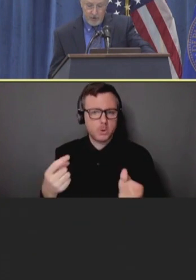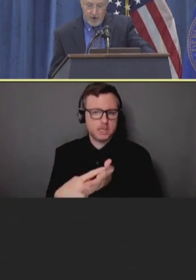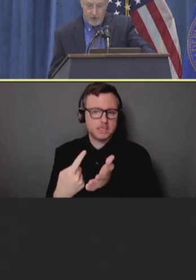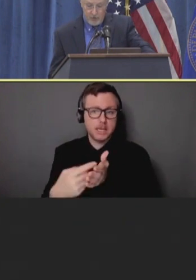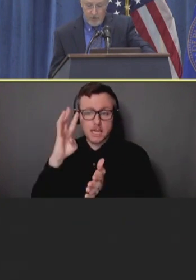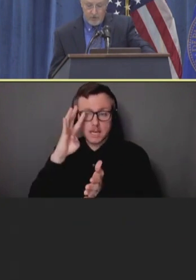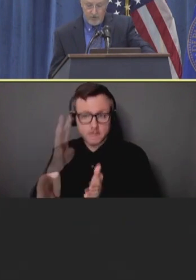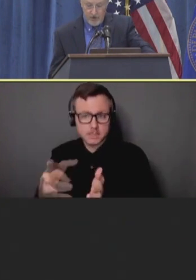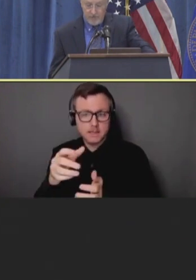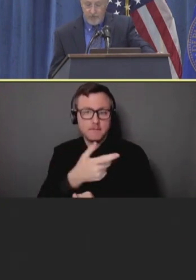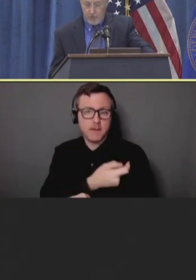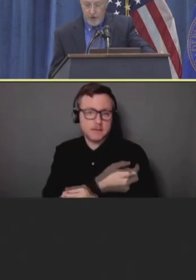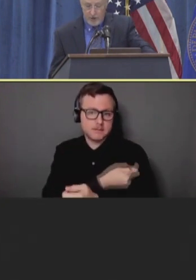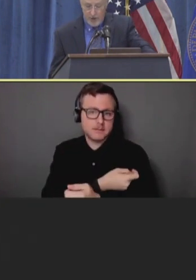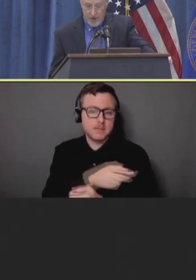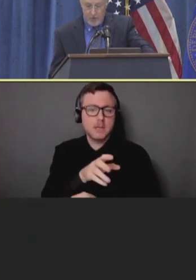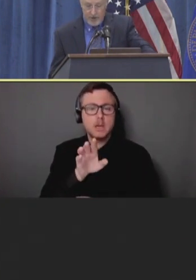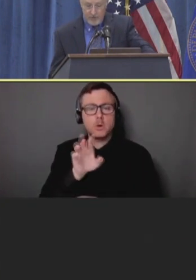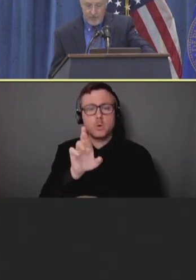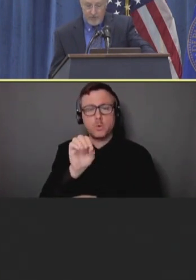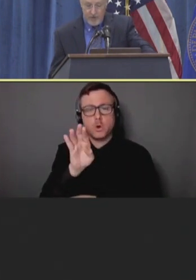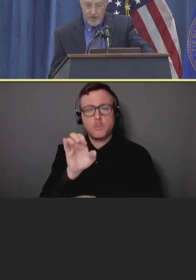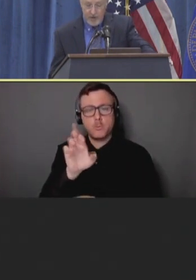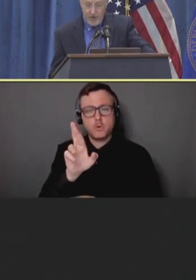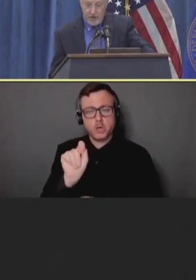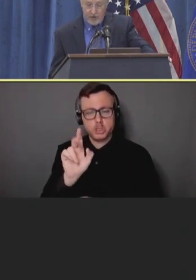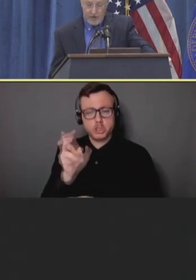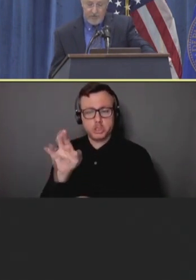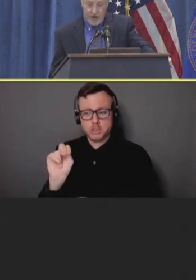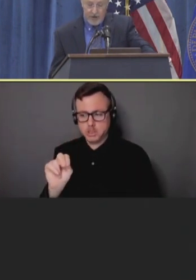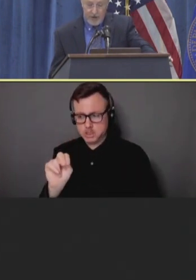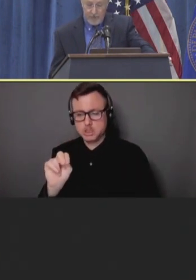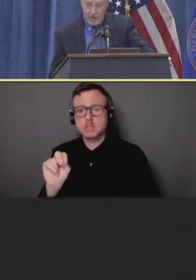Dr. Robert Chen from the Brighton Collaboration, Dr. Yftach Gepner